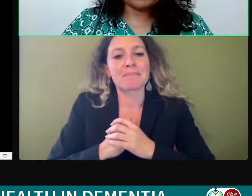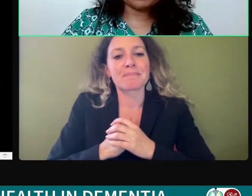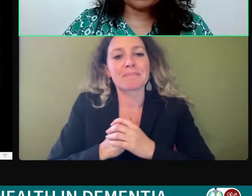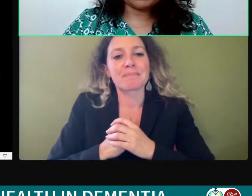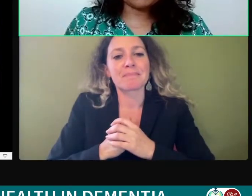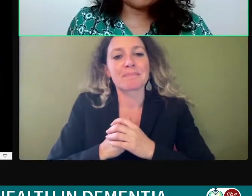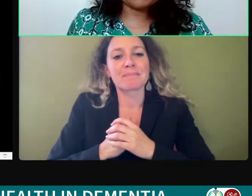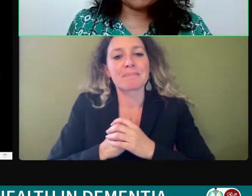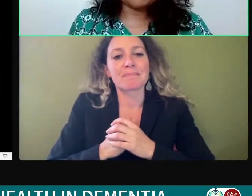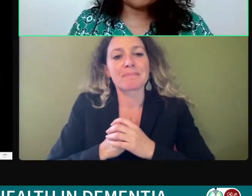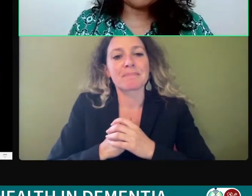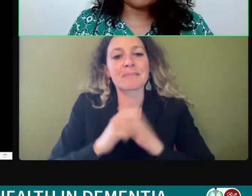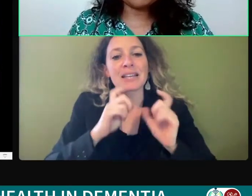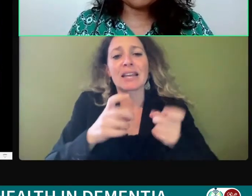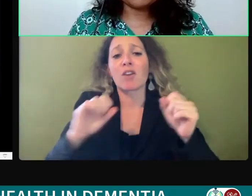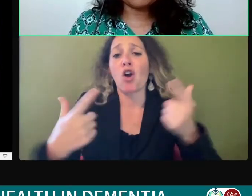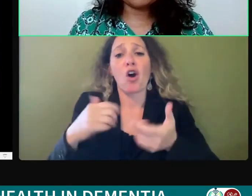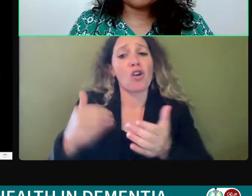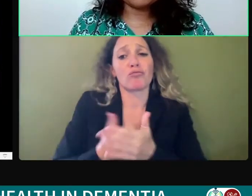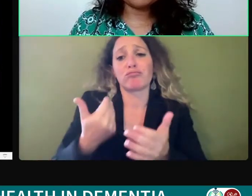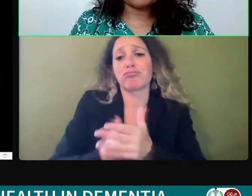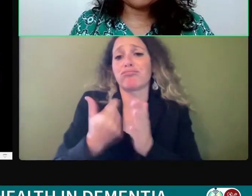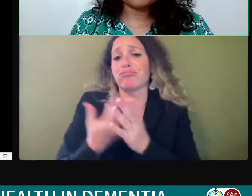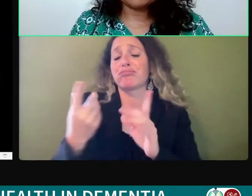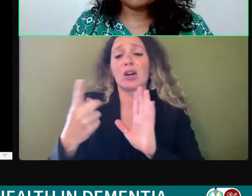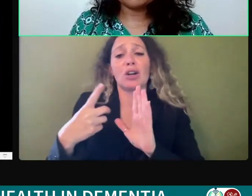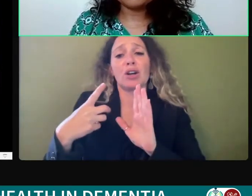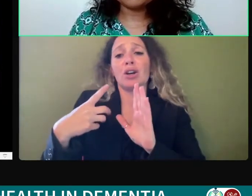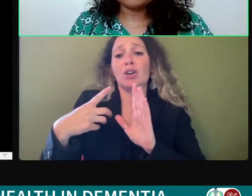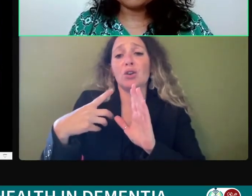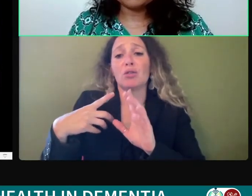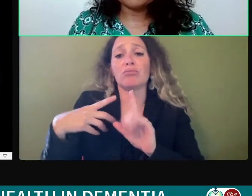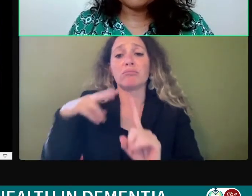new monitoring and assessments that are gonna be needed to deliver these complex new drugs,